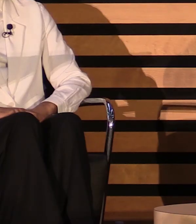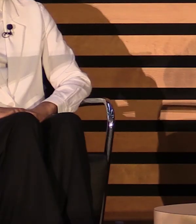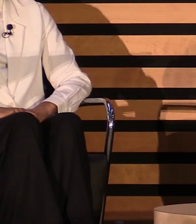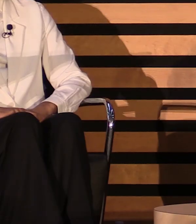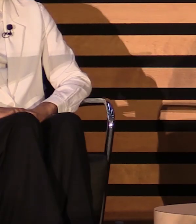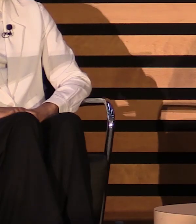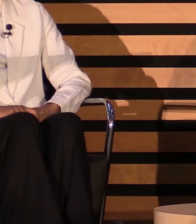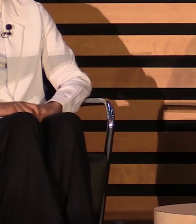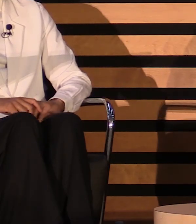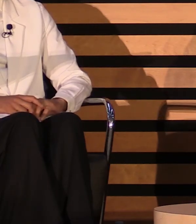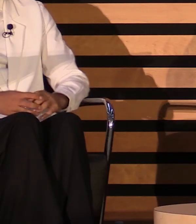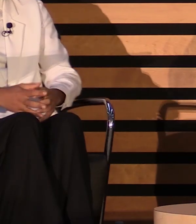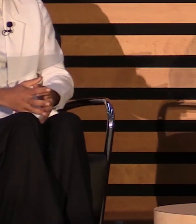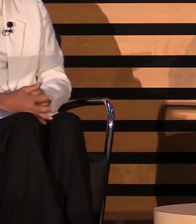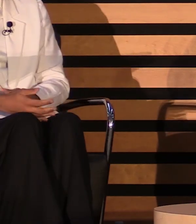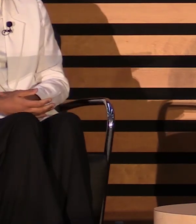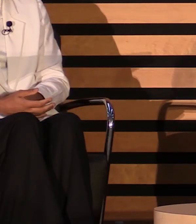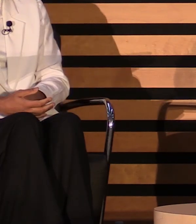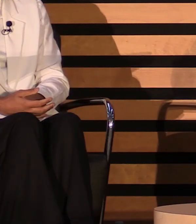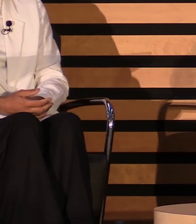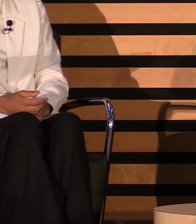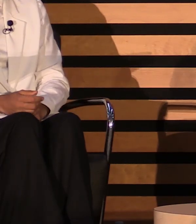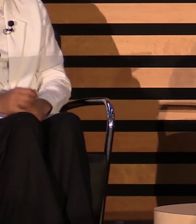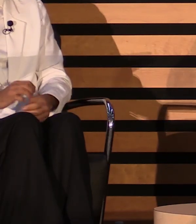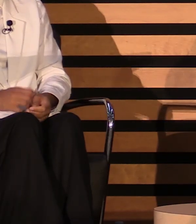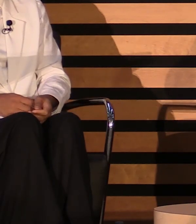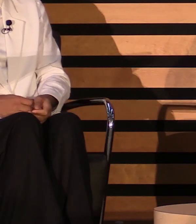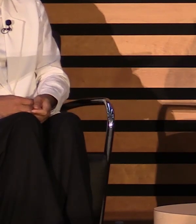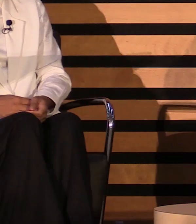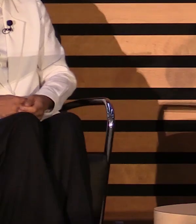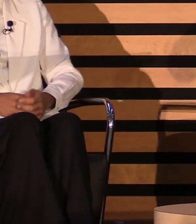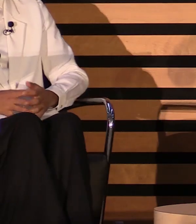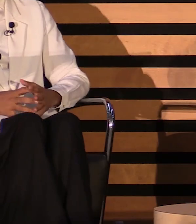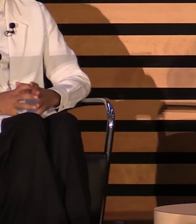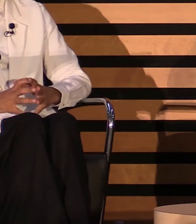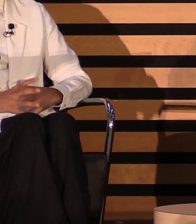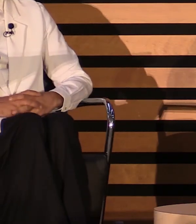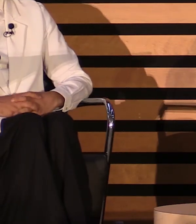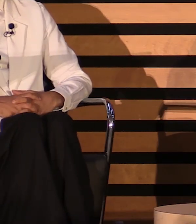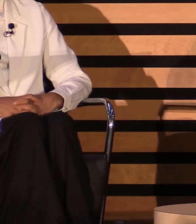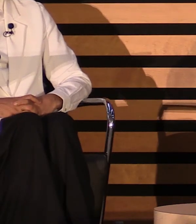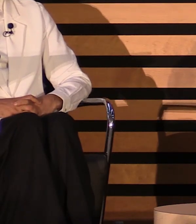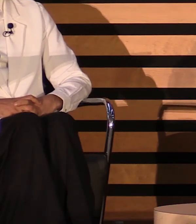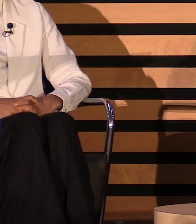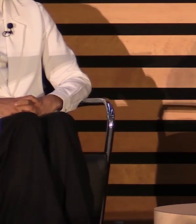on like an access rider if you will. So if somebody's going to work with theatre and they